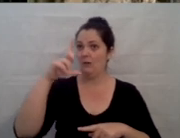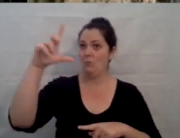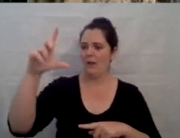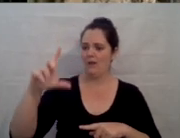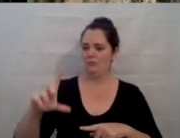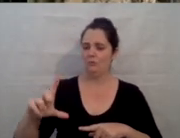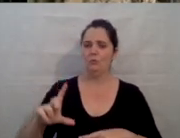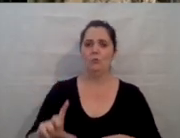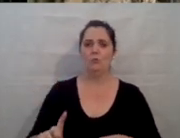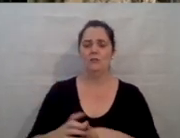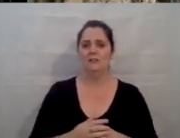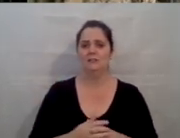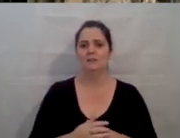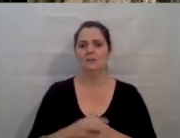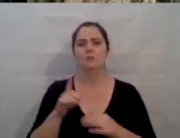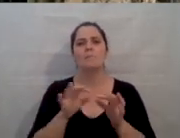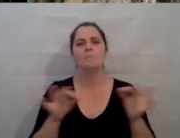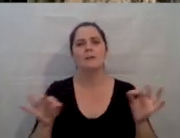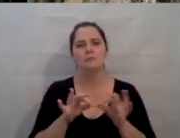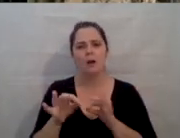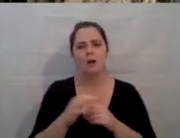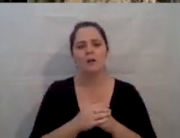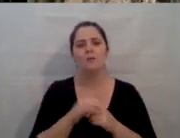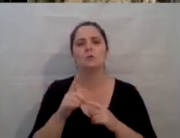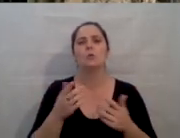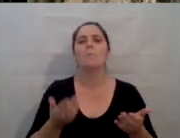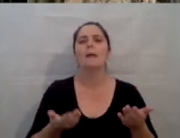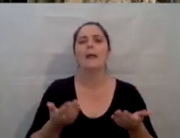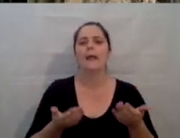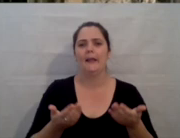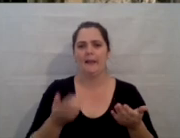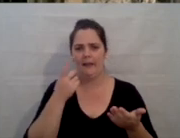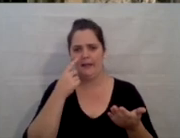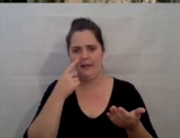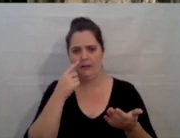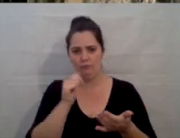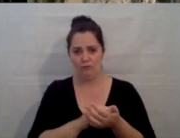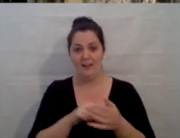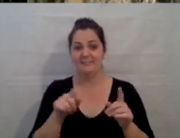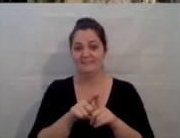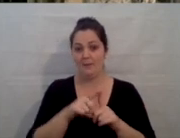So again, you're measuring and comparing that way and you can do that for the length of her arm compared to the length of her